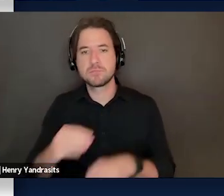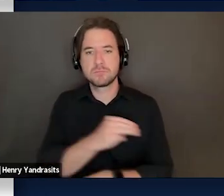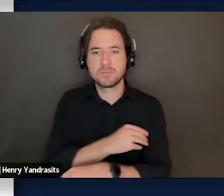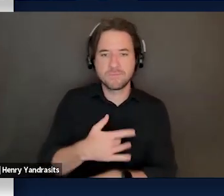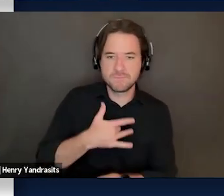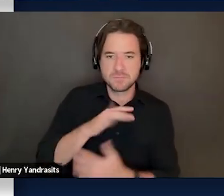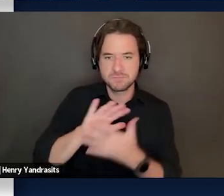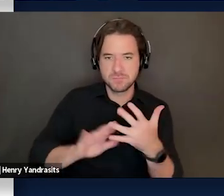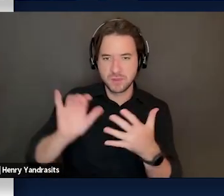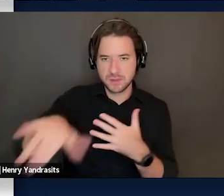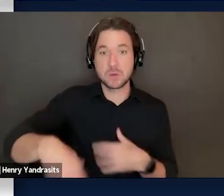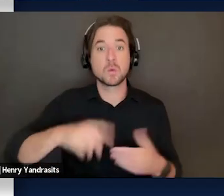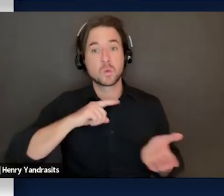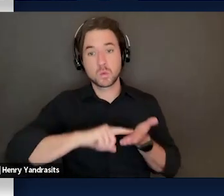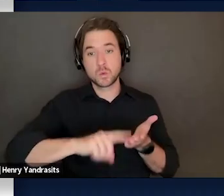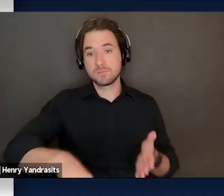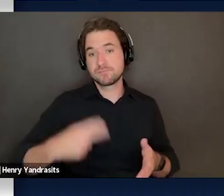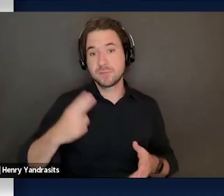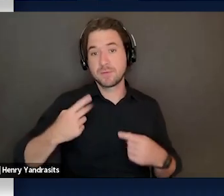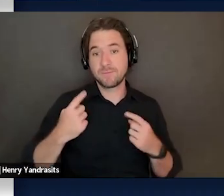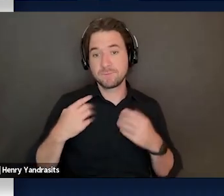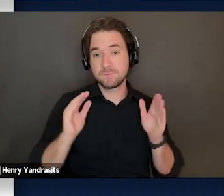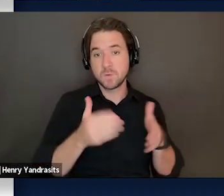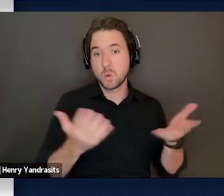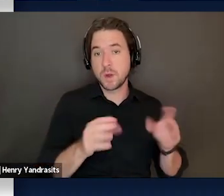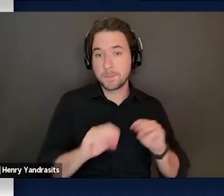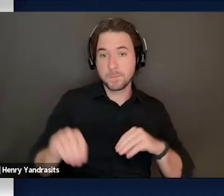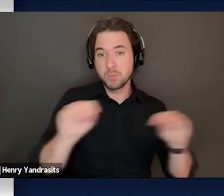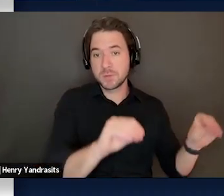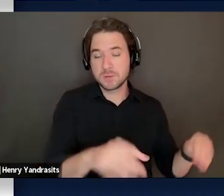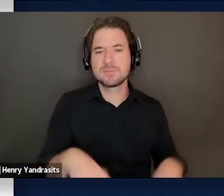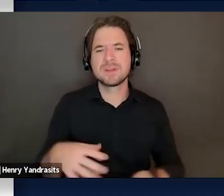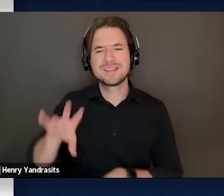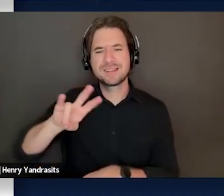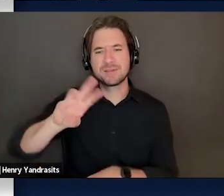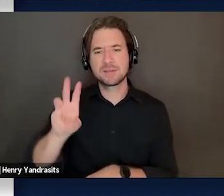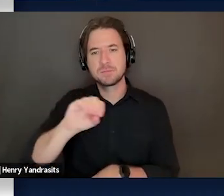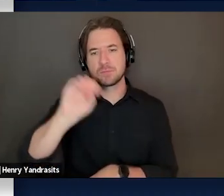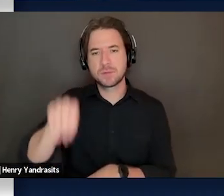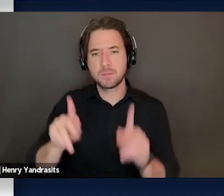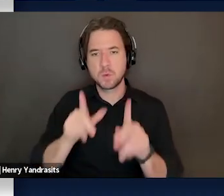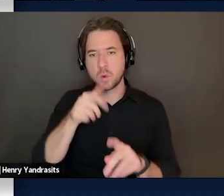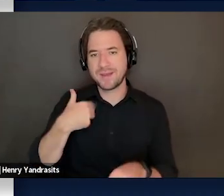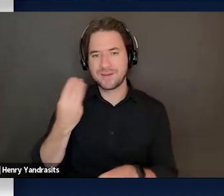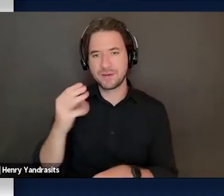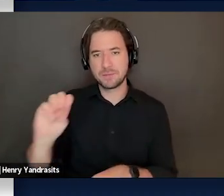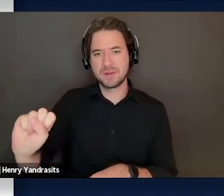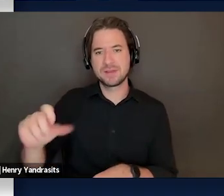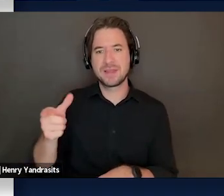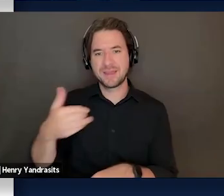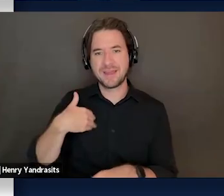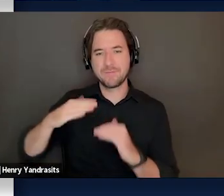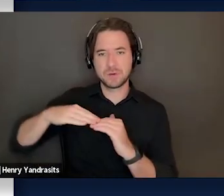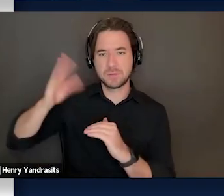Research has historically focused on locomotion. But about 76% of people with MS were found to have some form of upper limb impairment.